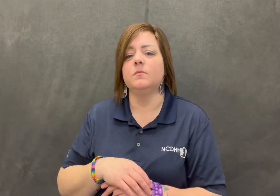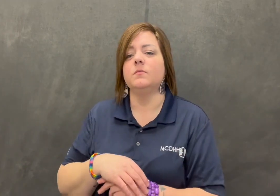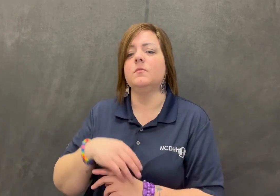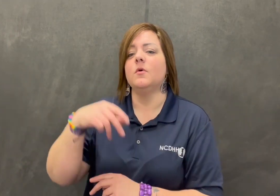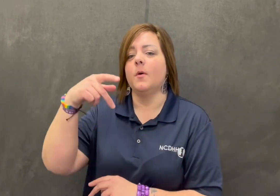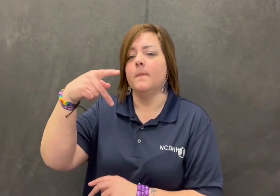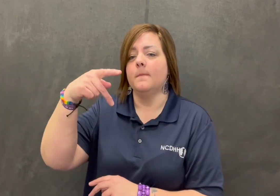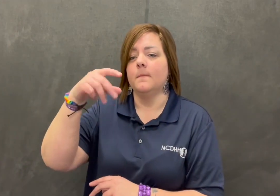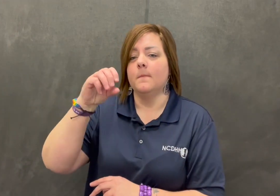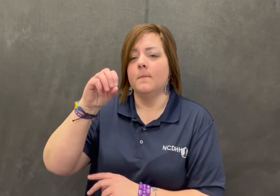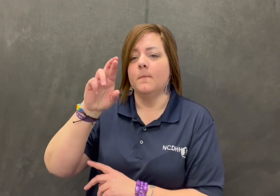Portuguese,